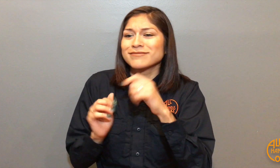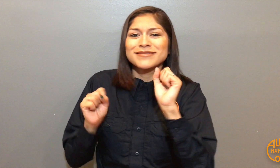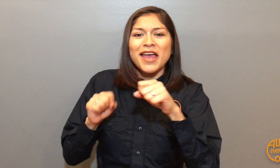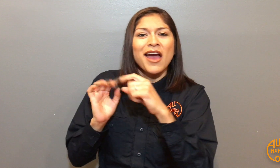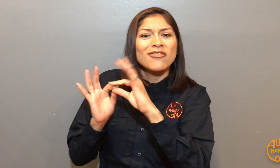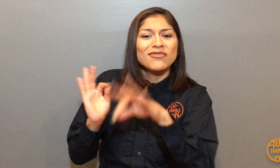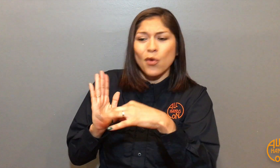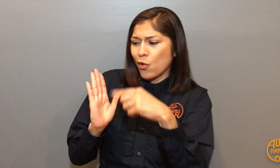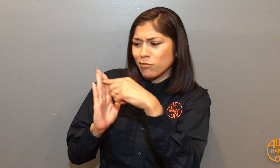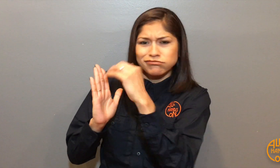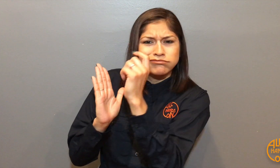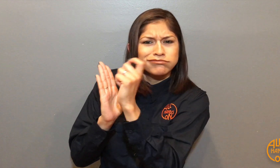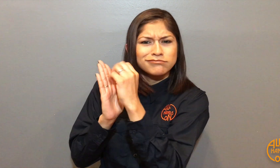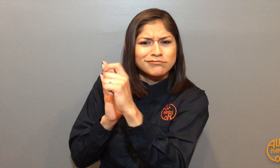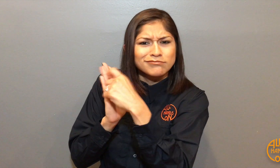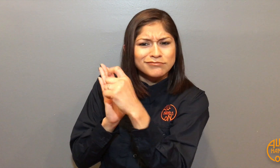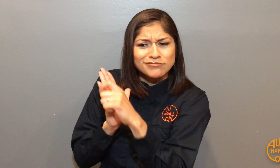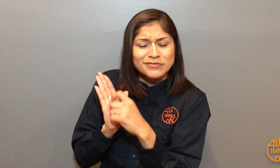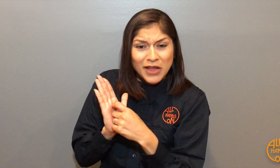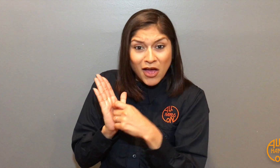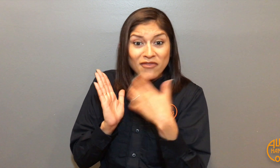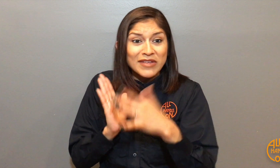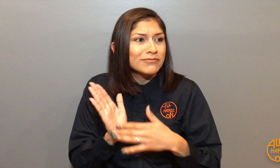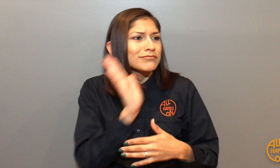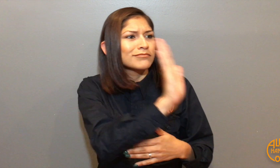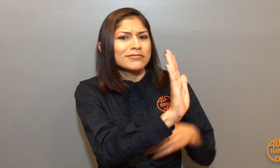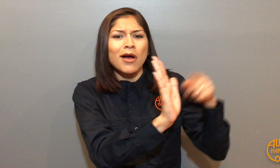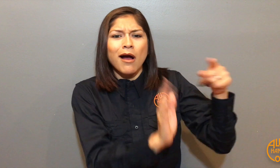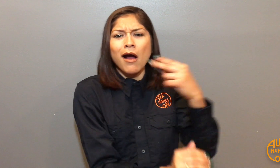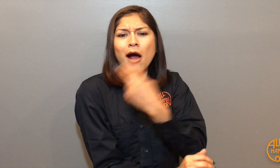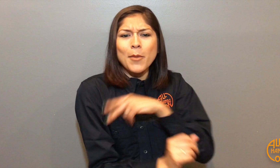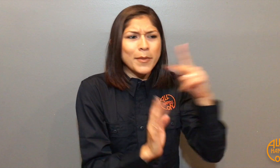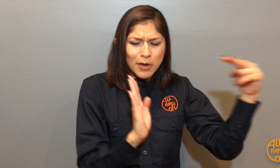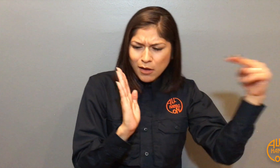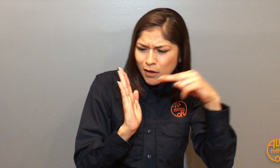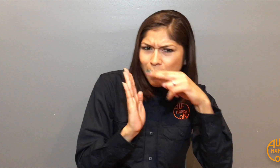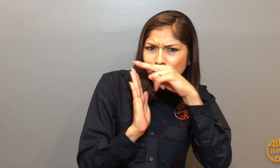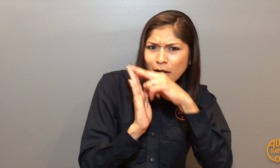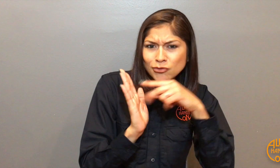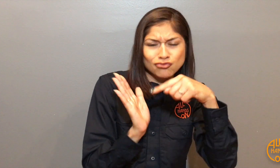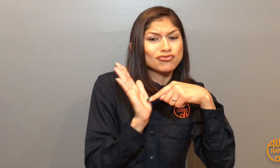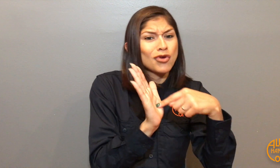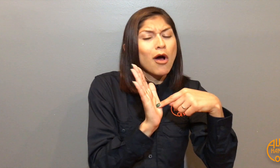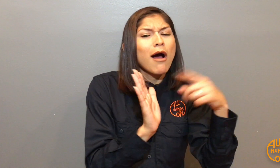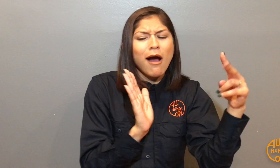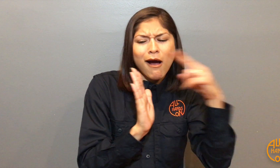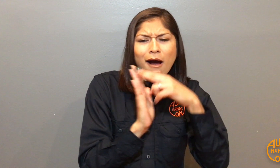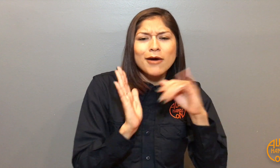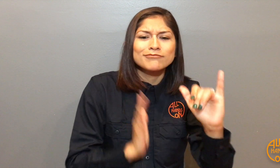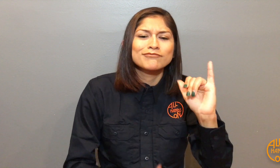where you might need to go to a hospital this will expedite your process within